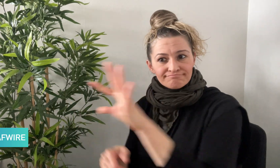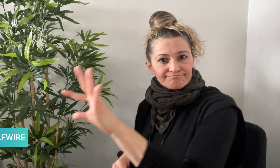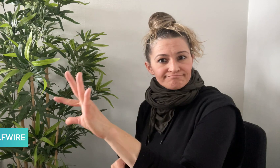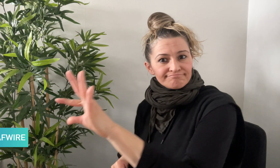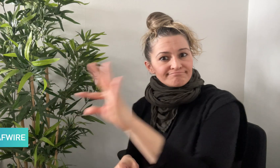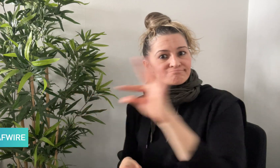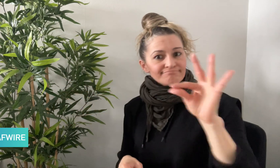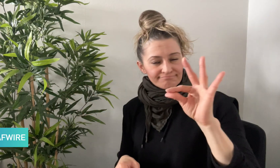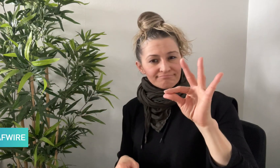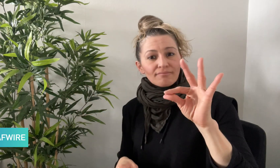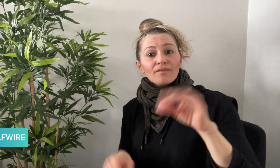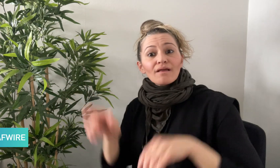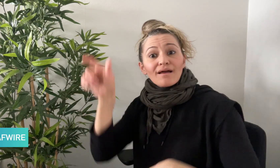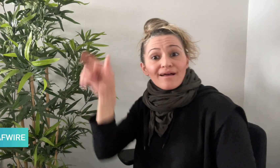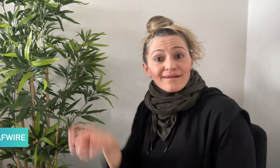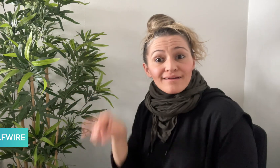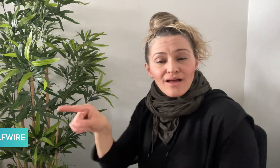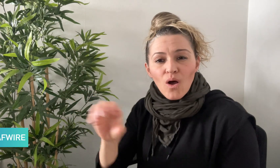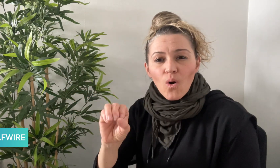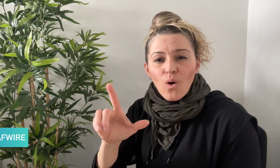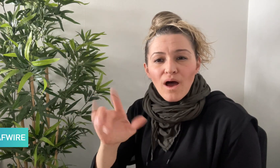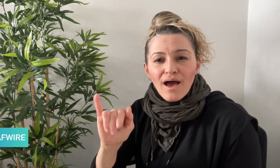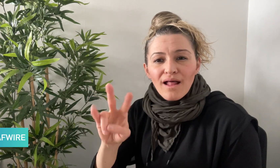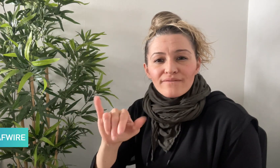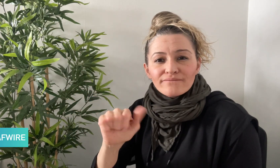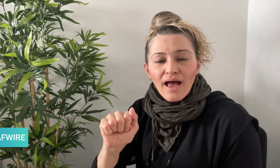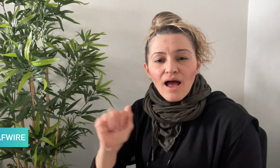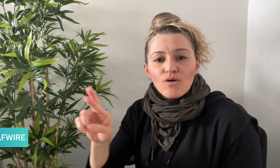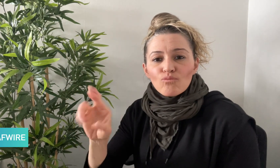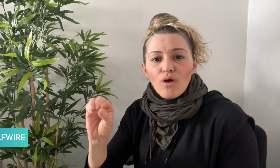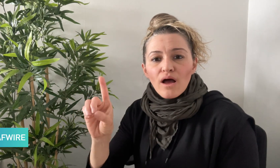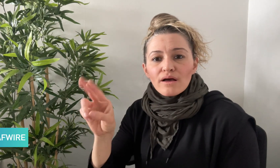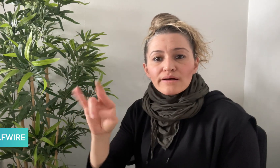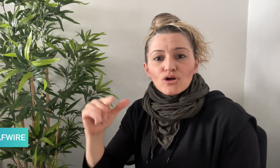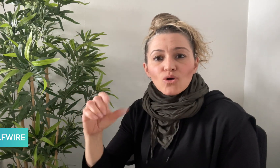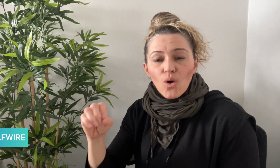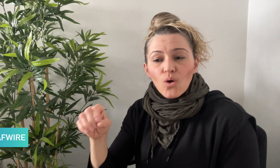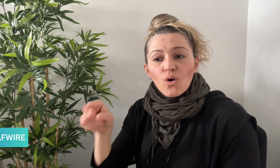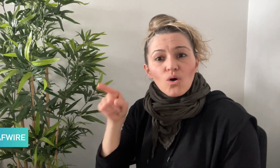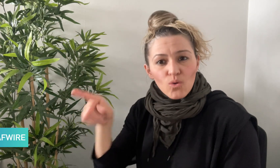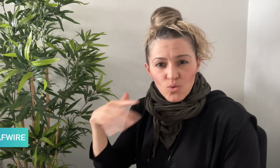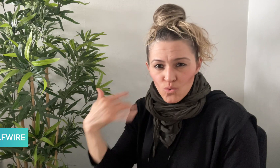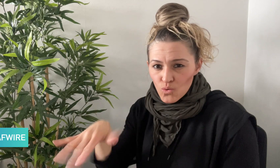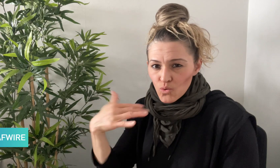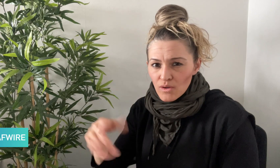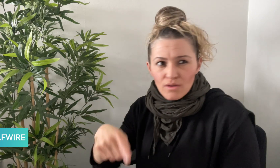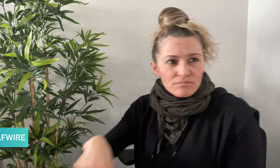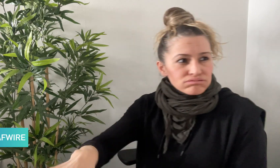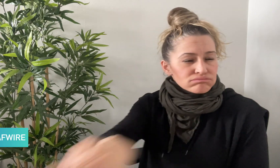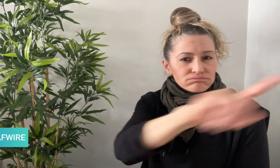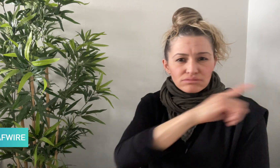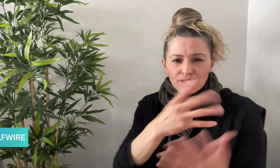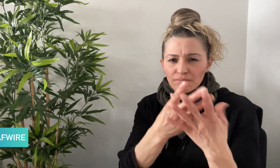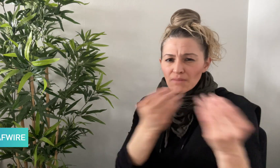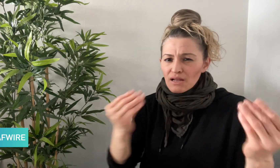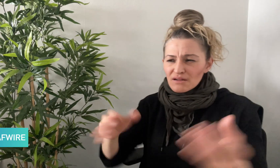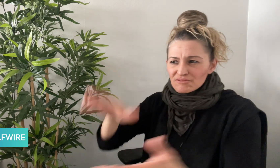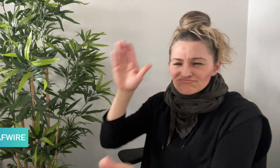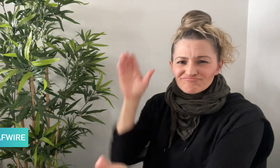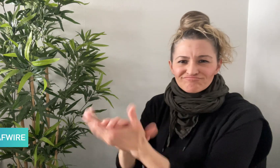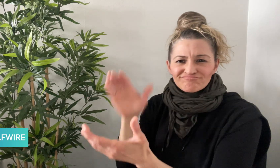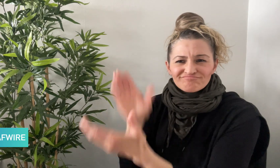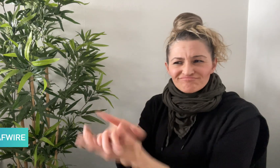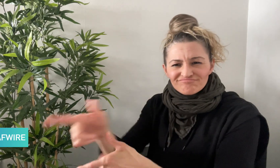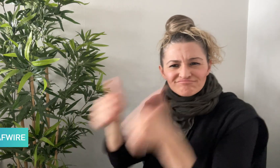Olivia Rodrigo, has received high praise for walking